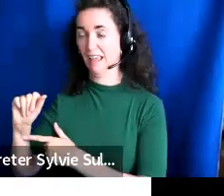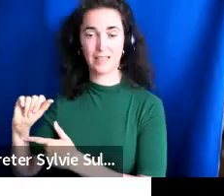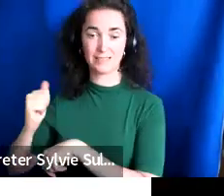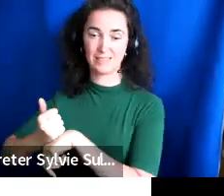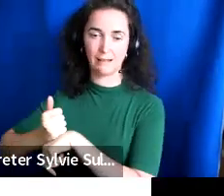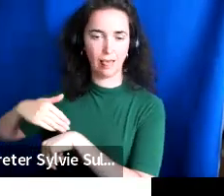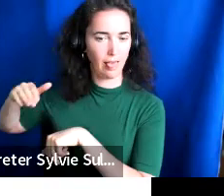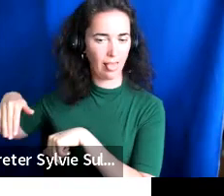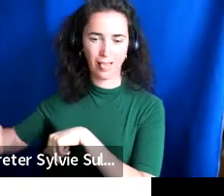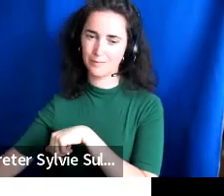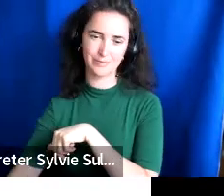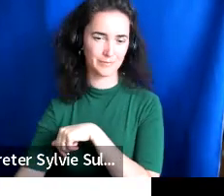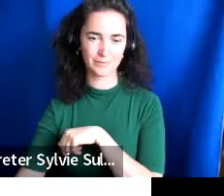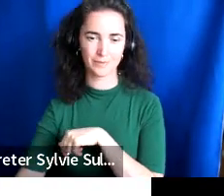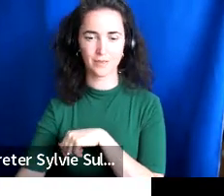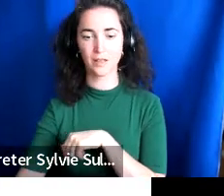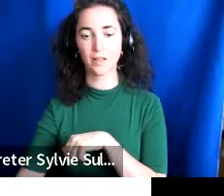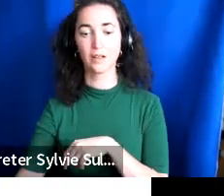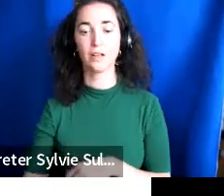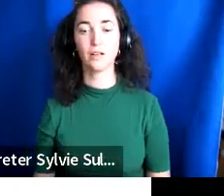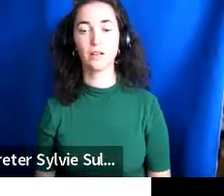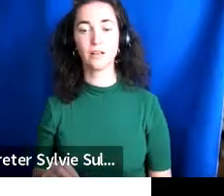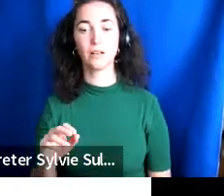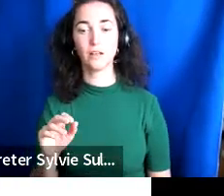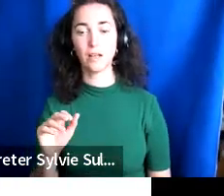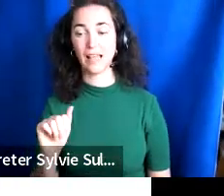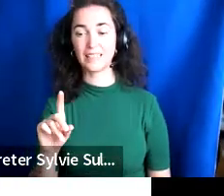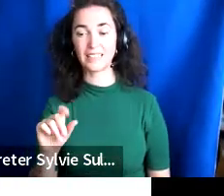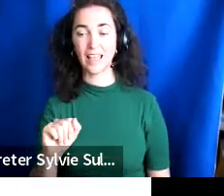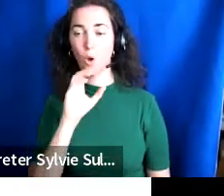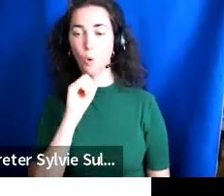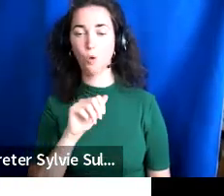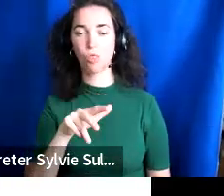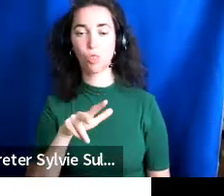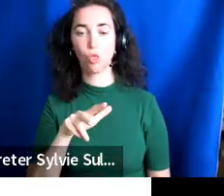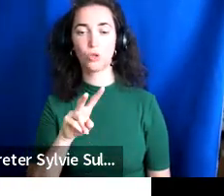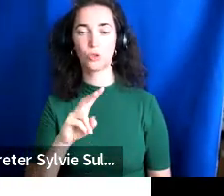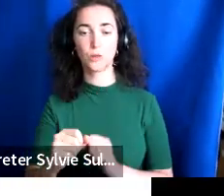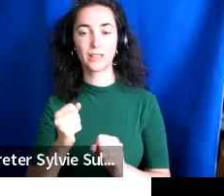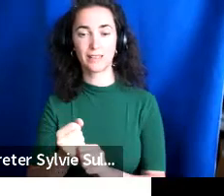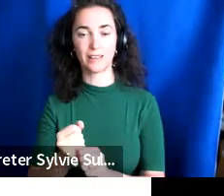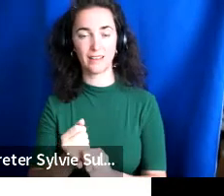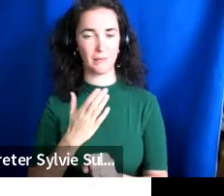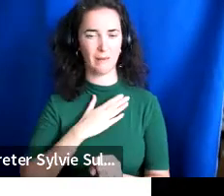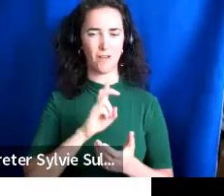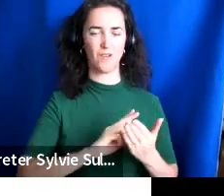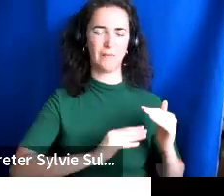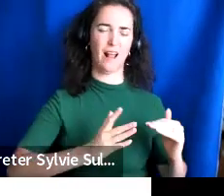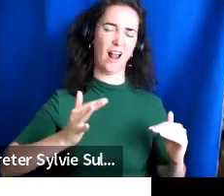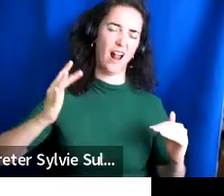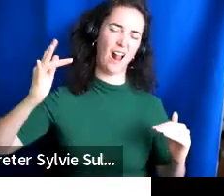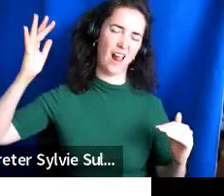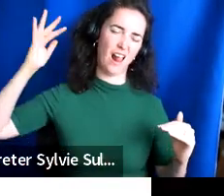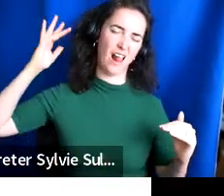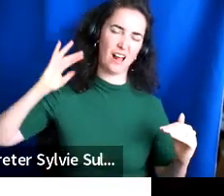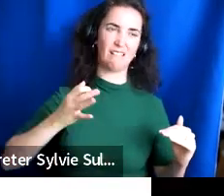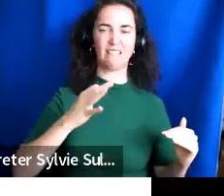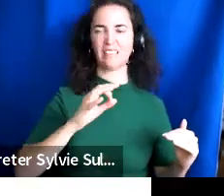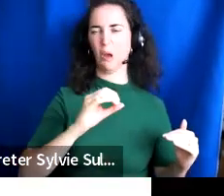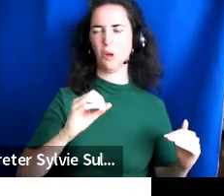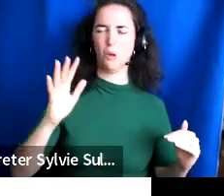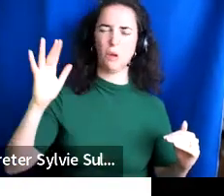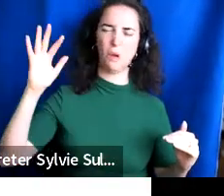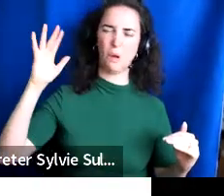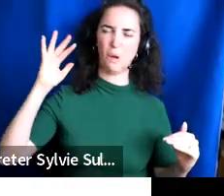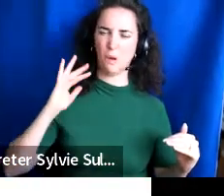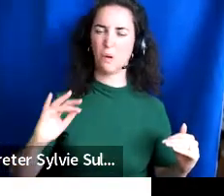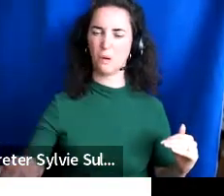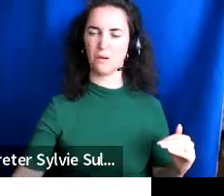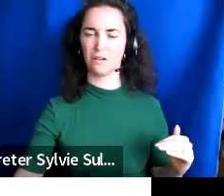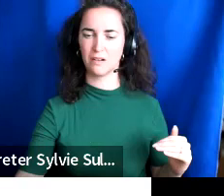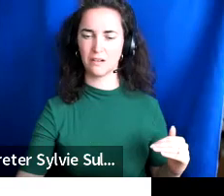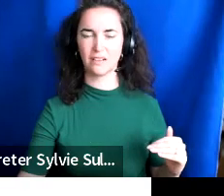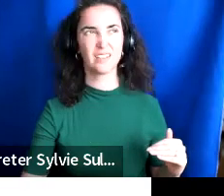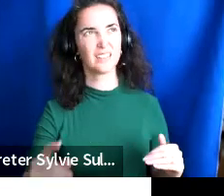Okay, alien is 32 years old. So these buildings were built way back, and the and early 1,900, you know, in 1919, 30.